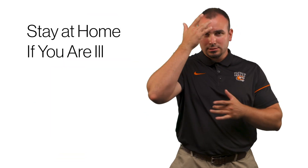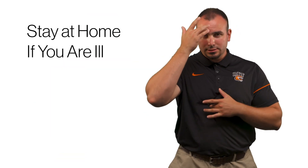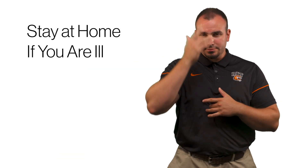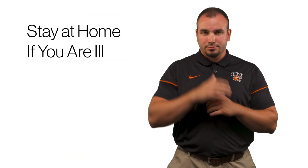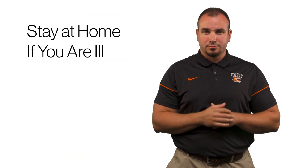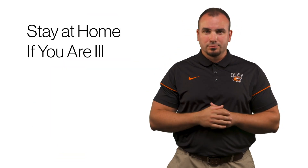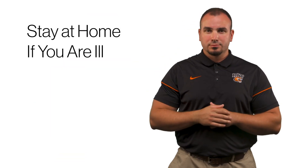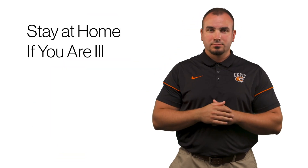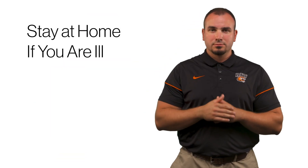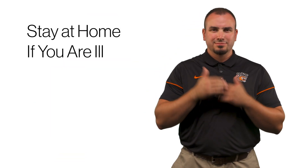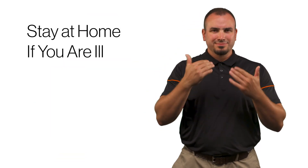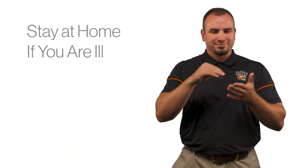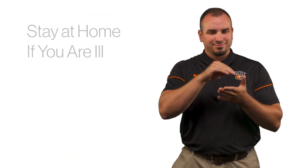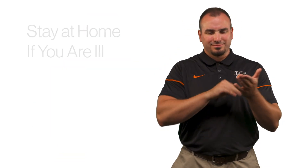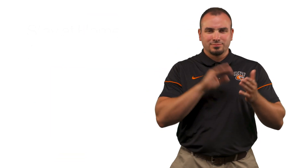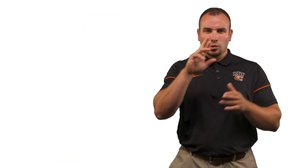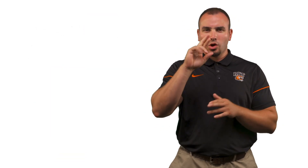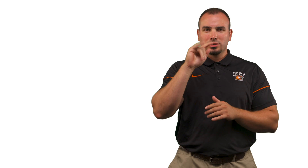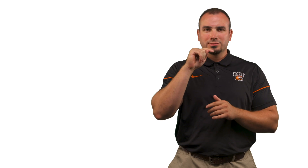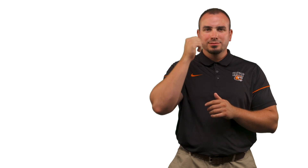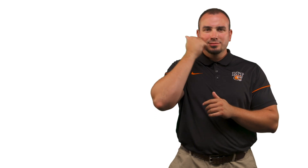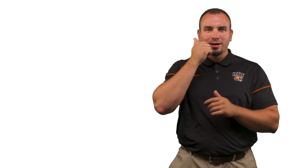Stay at Home if you are Ill